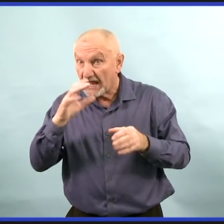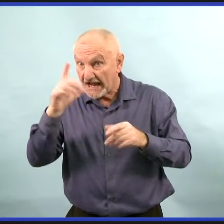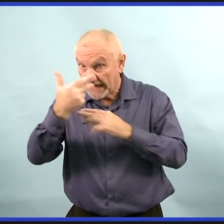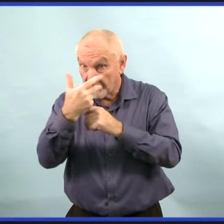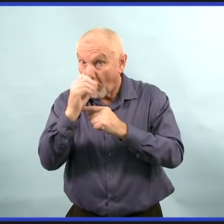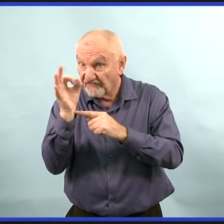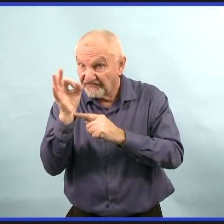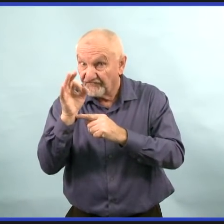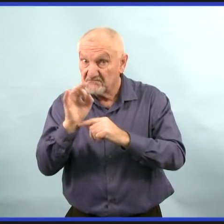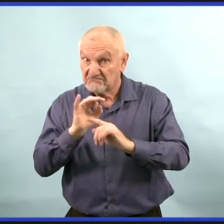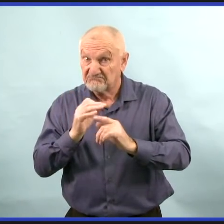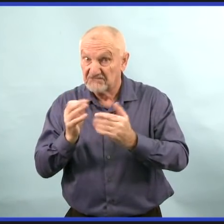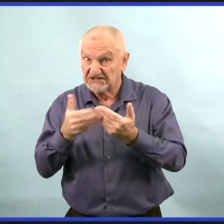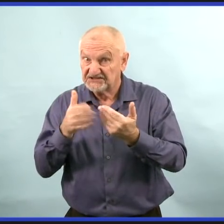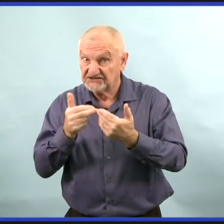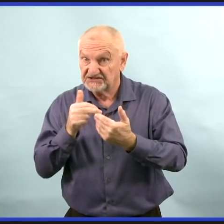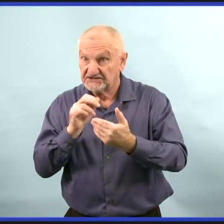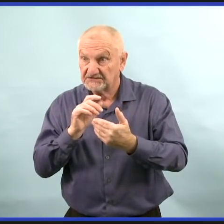okay so as uh